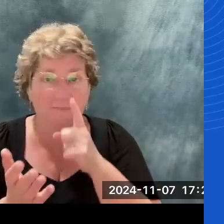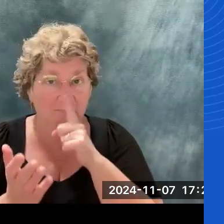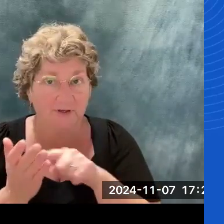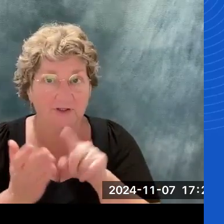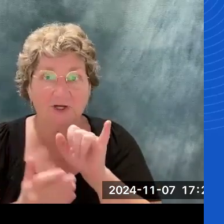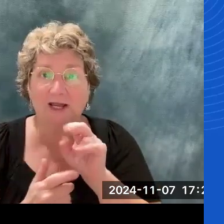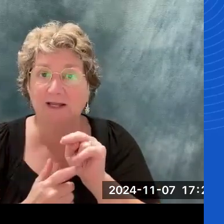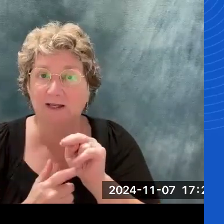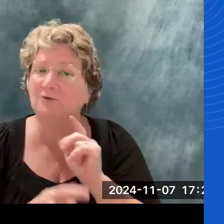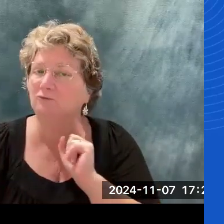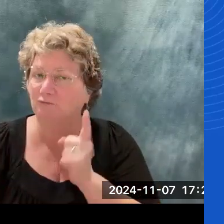Absolutely.